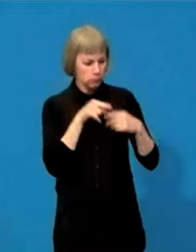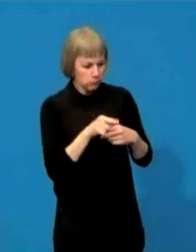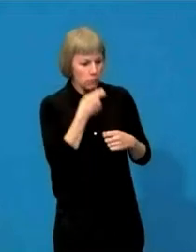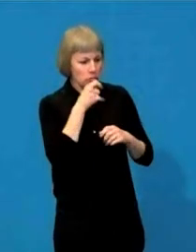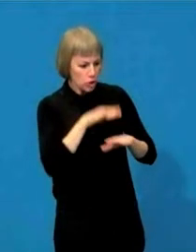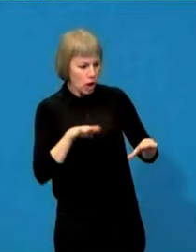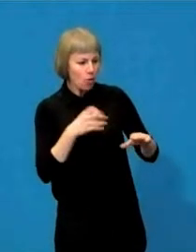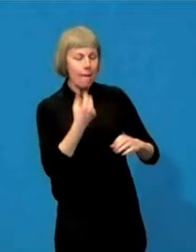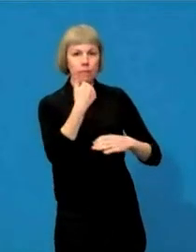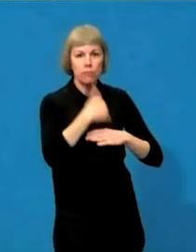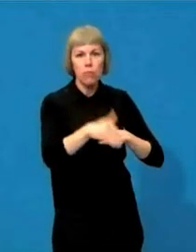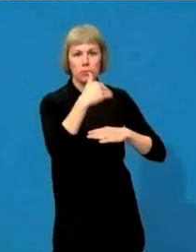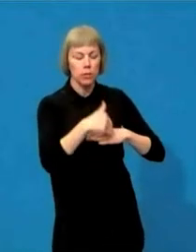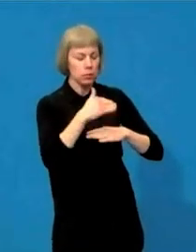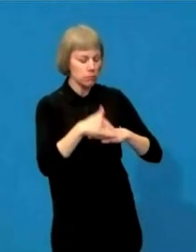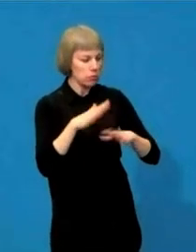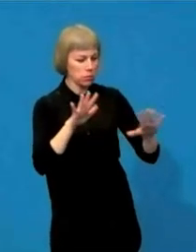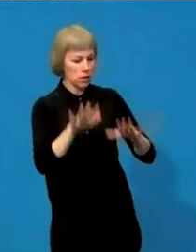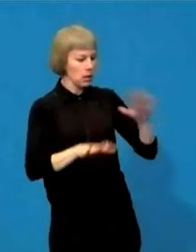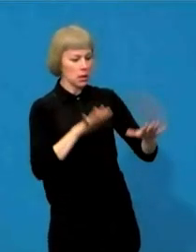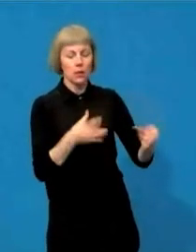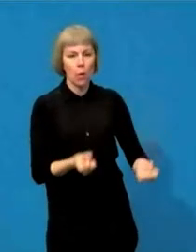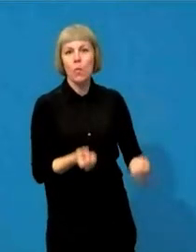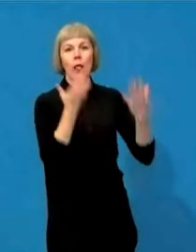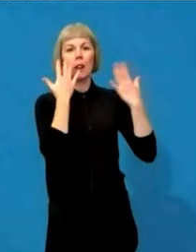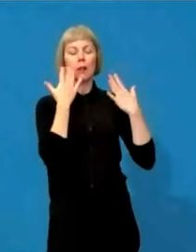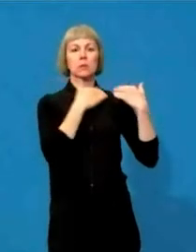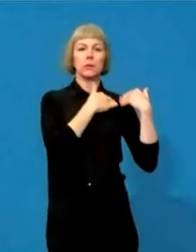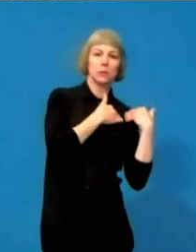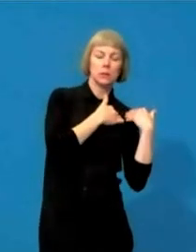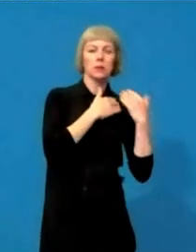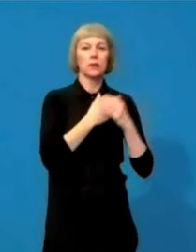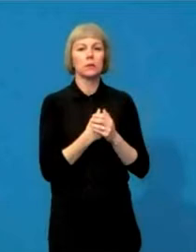And so, you know, the fact that Tylon and Quaden left school, basically disengaged from